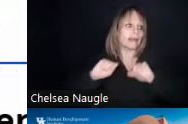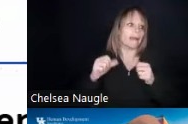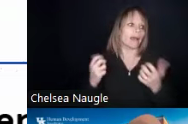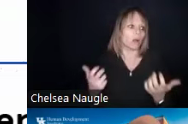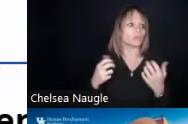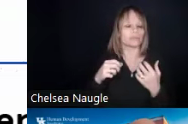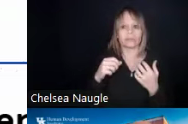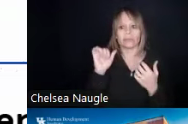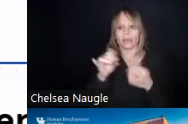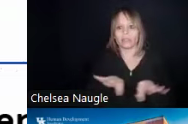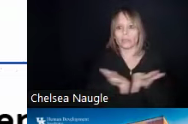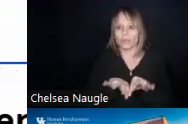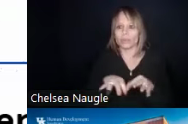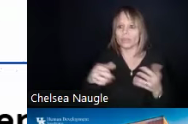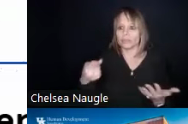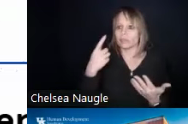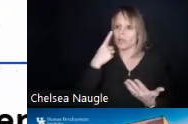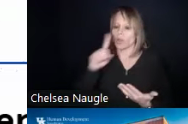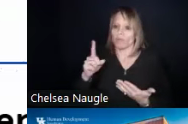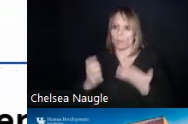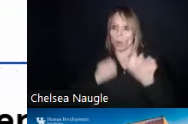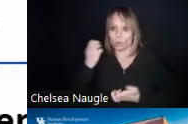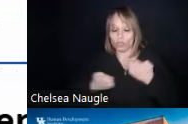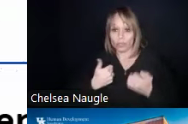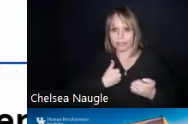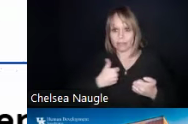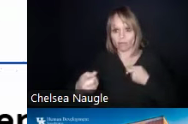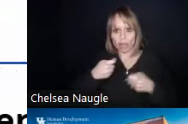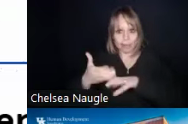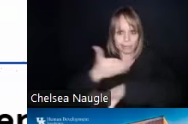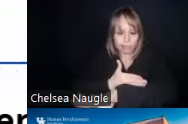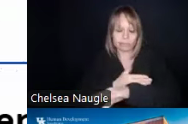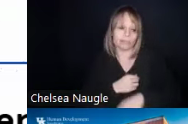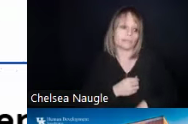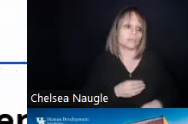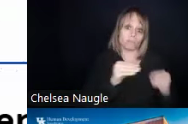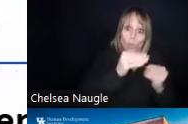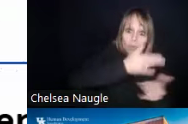emotional self-regulation improved. Uh becoming more sociable is one that all my instructors have talked about too